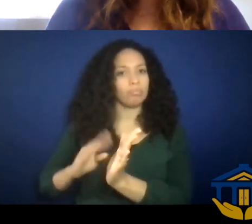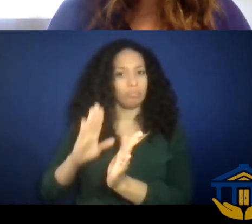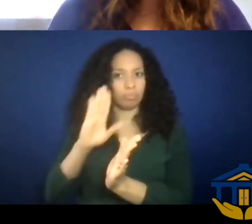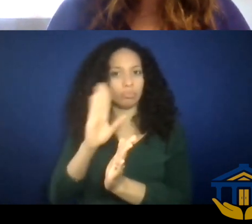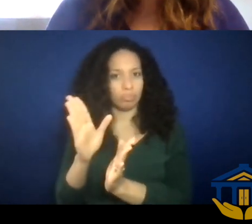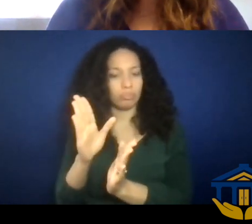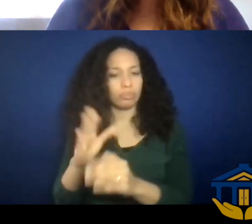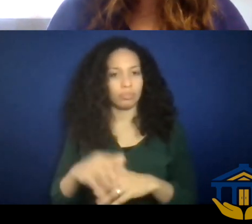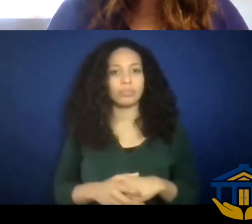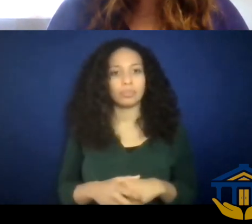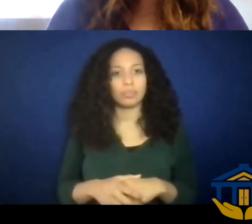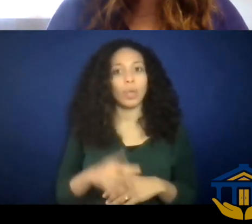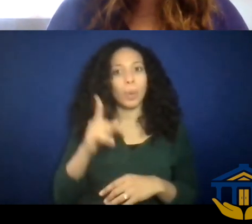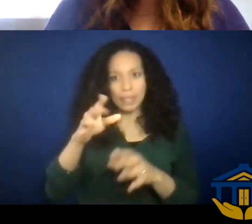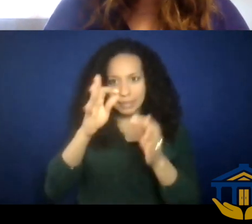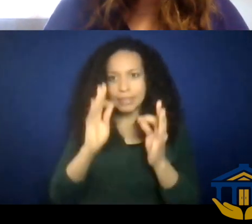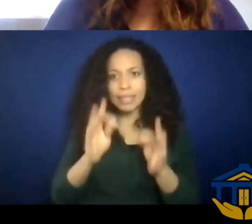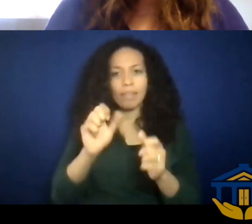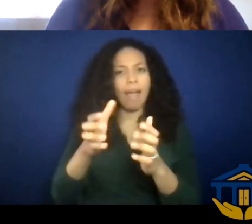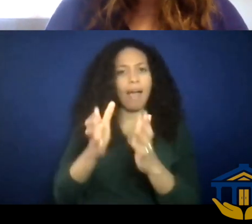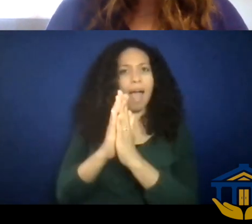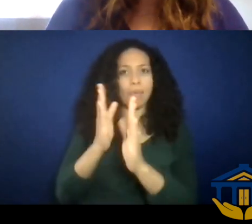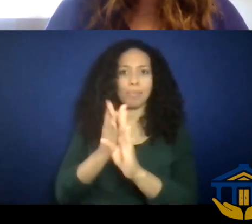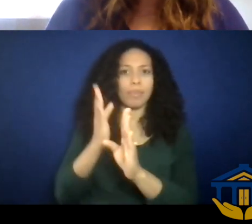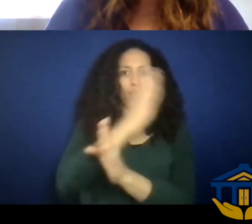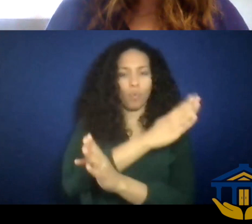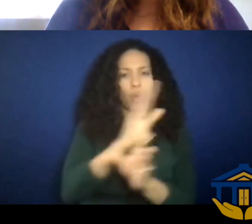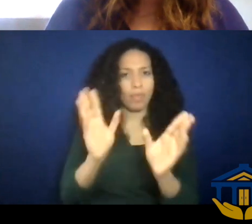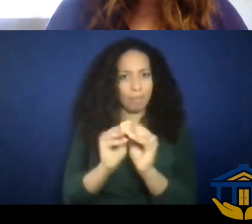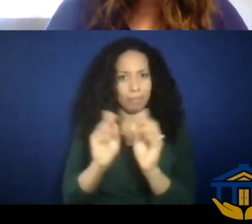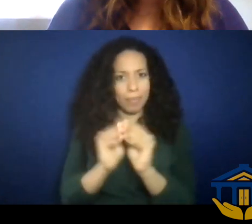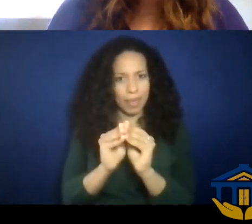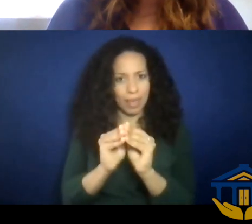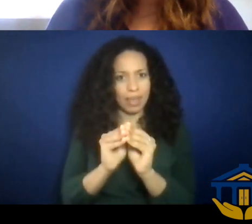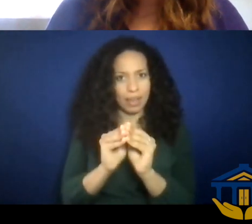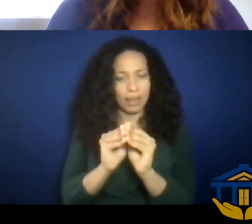you should ask ahead of time. They almost always insist that it would never be utilized